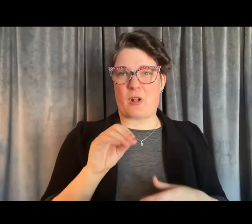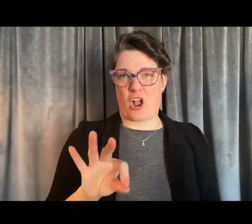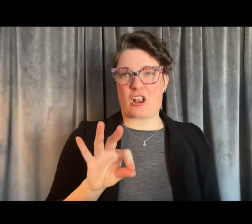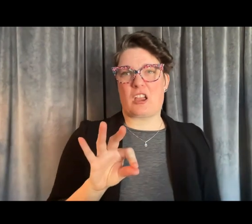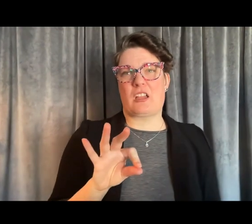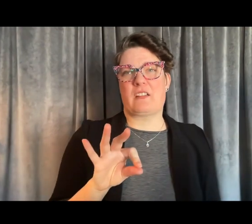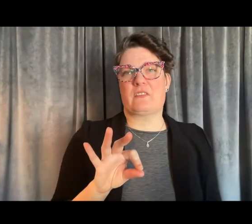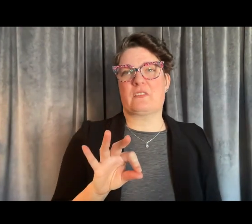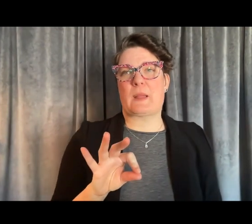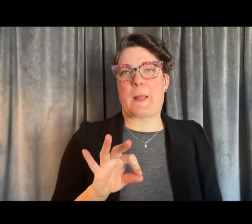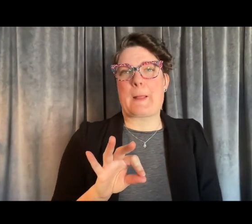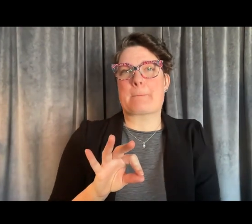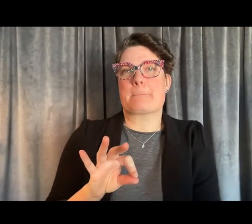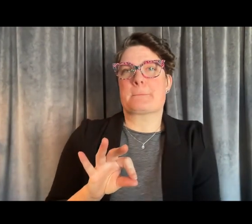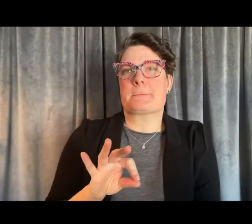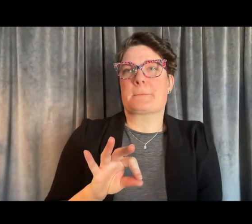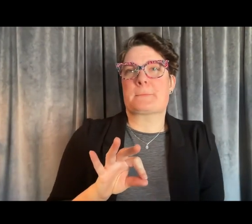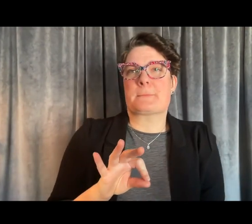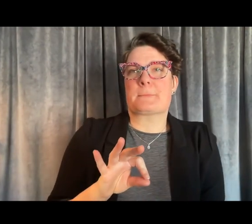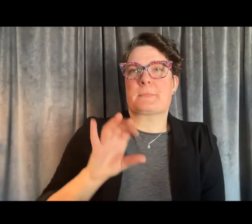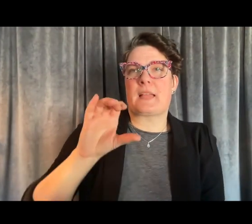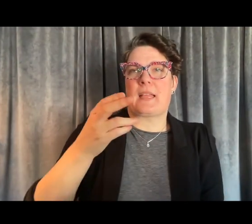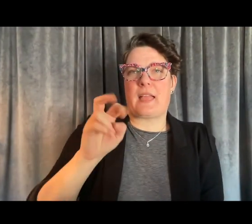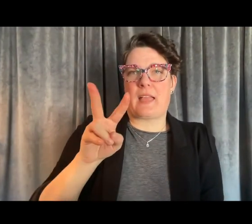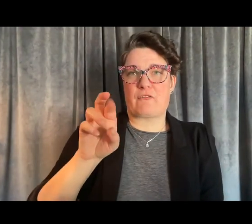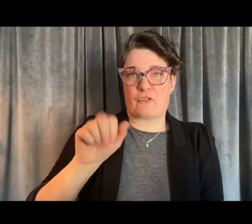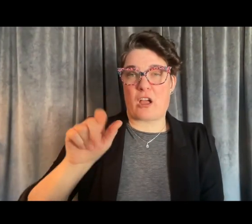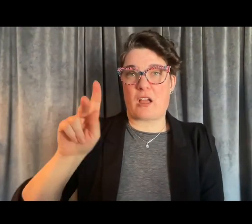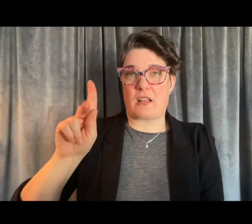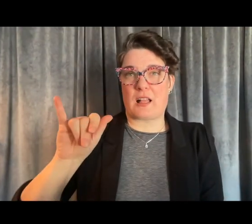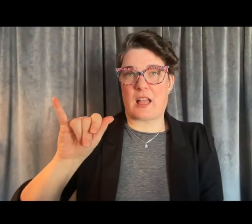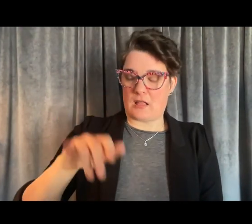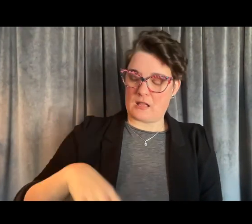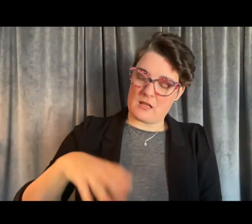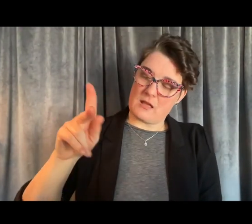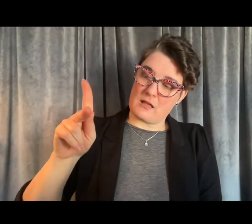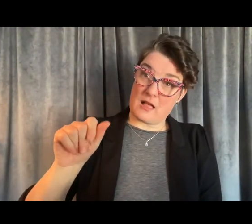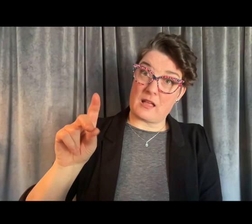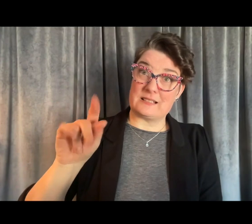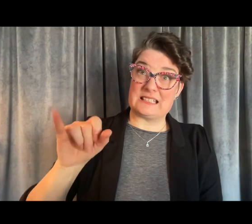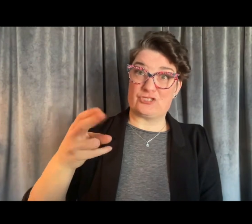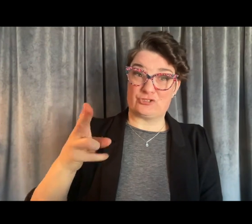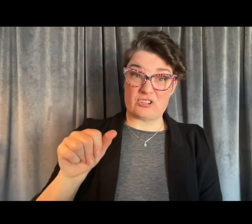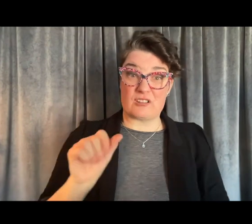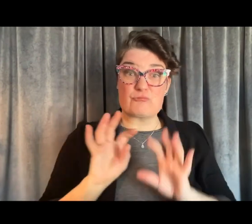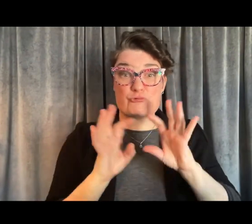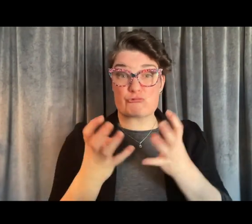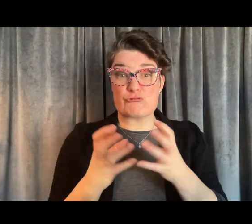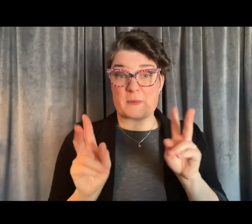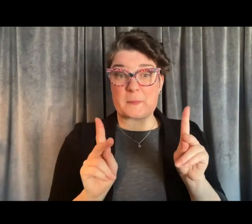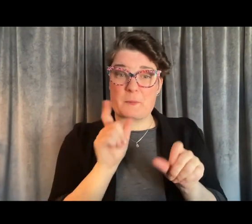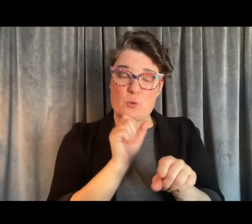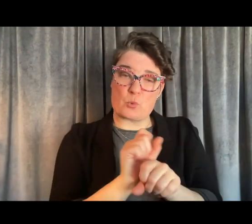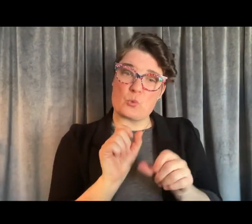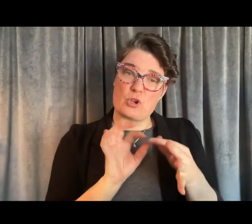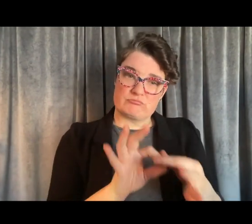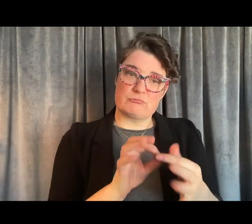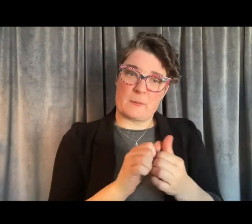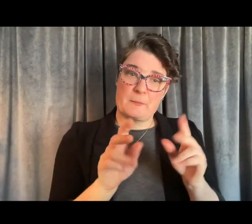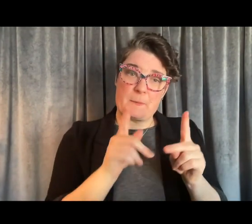which is a, a group of people that work around those who have died and doing the traditions around honoring the deceased.